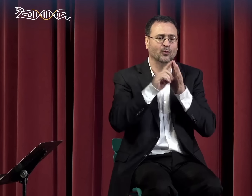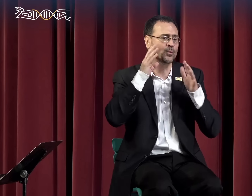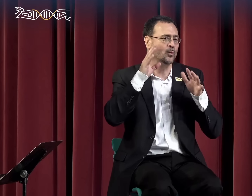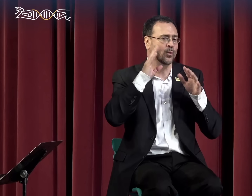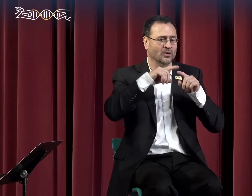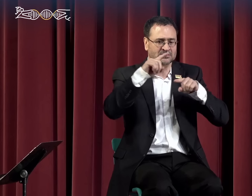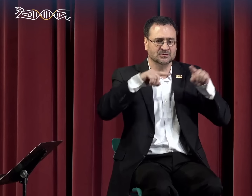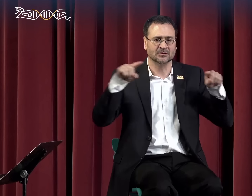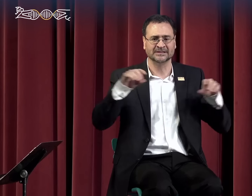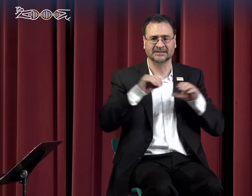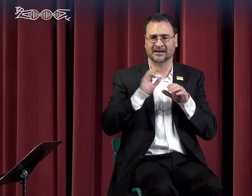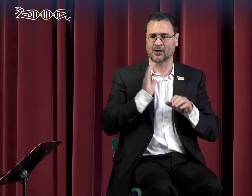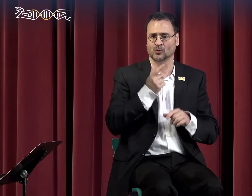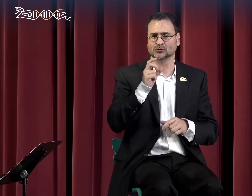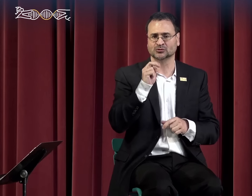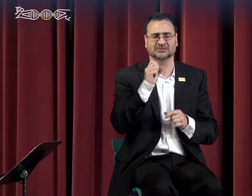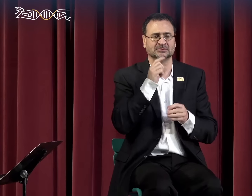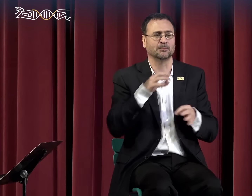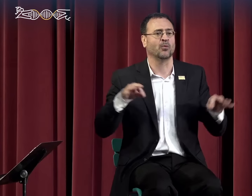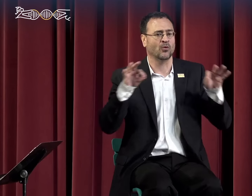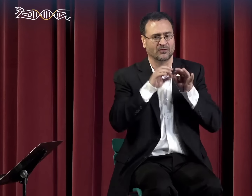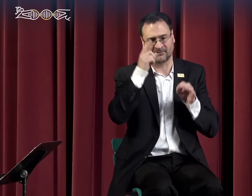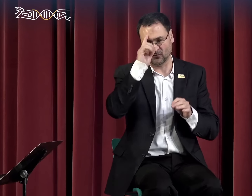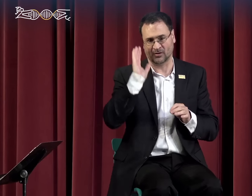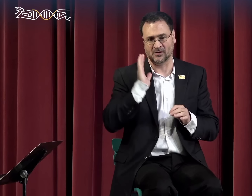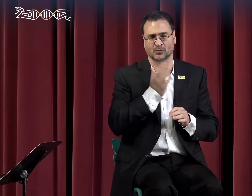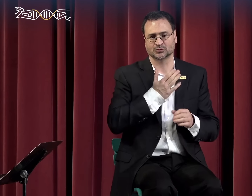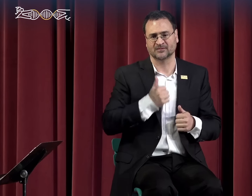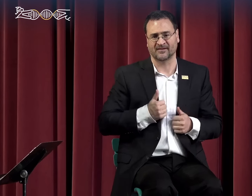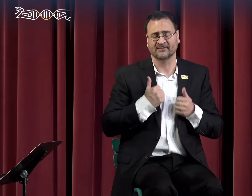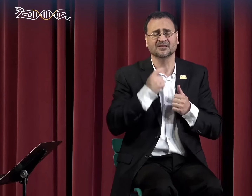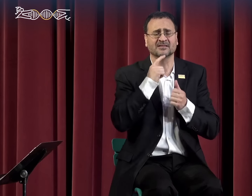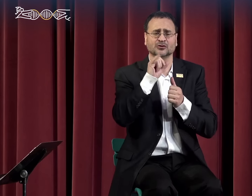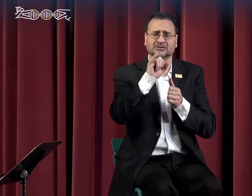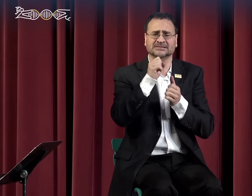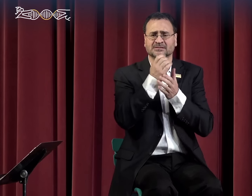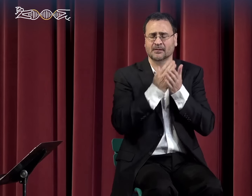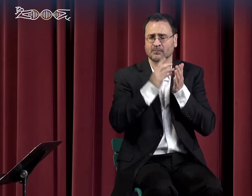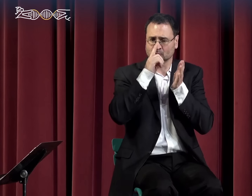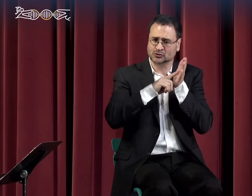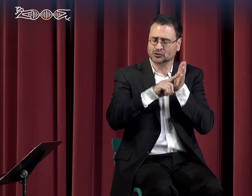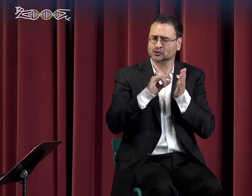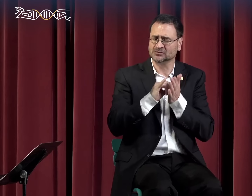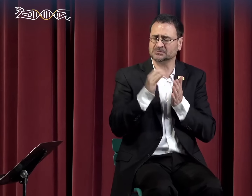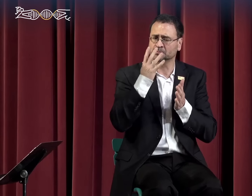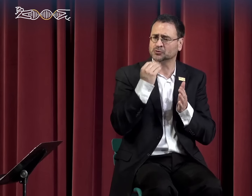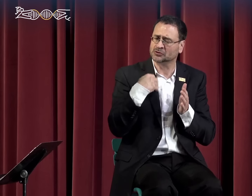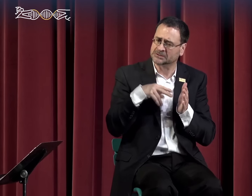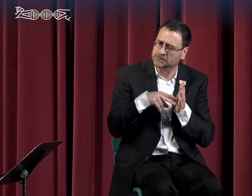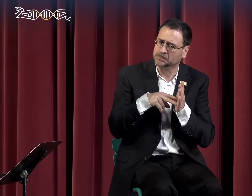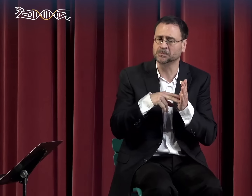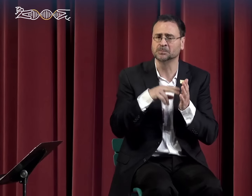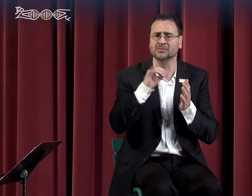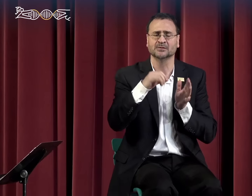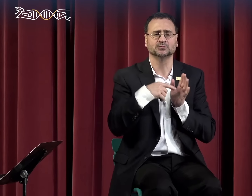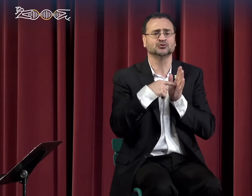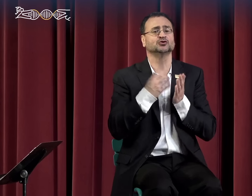So, those types of history, when it comes to genes research shows us and does